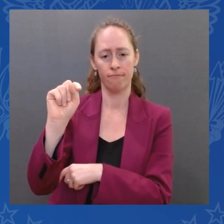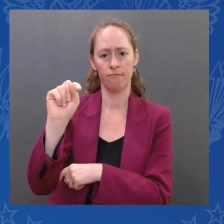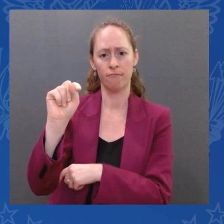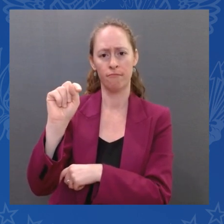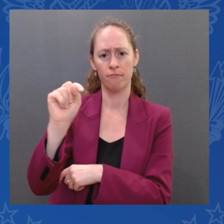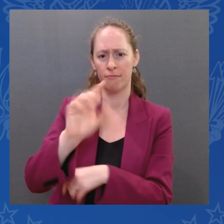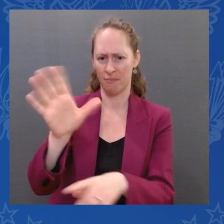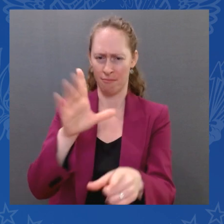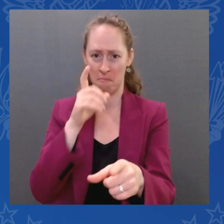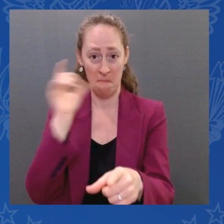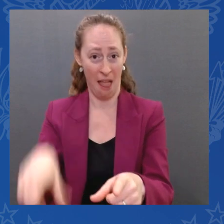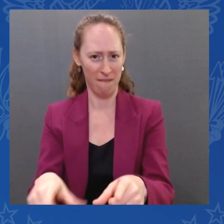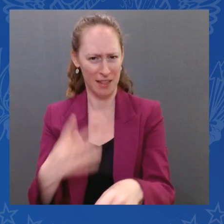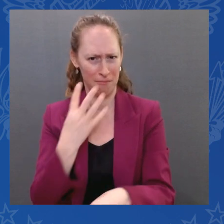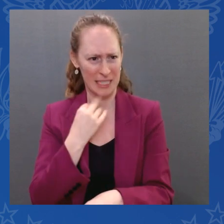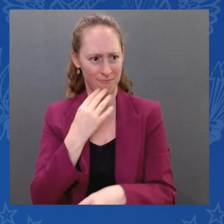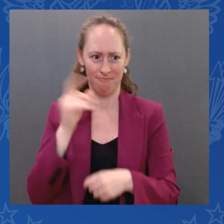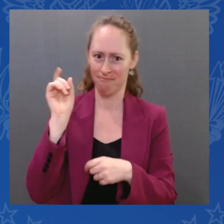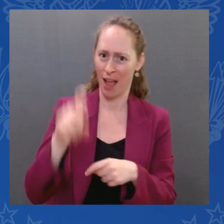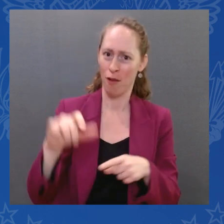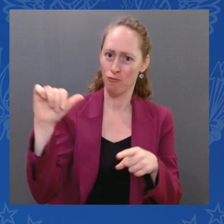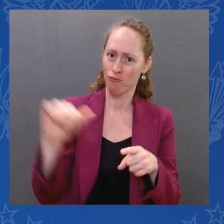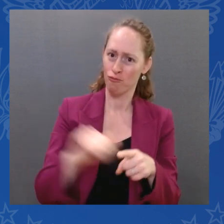and one of the best friends Israel has ever known.